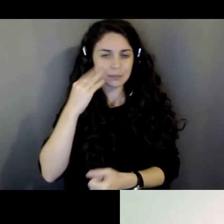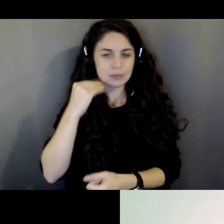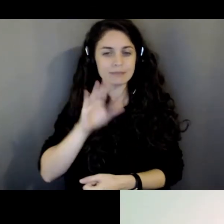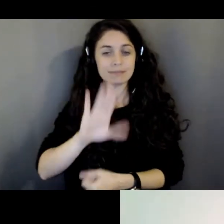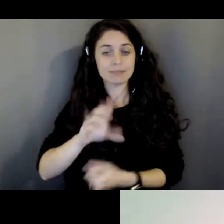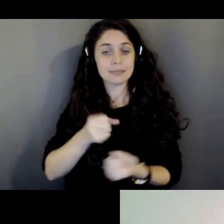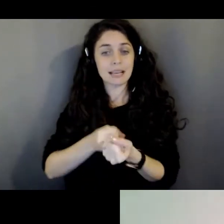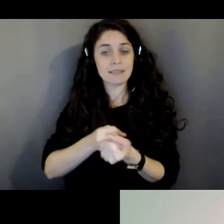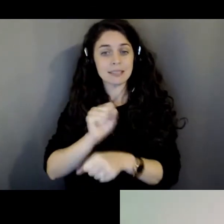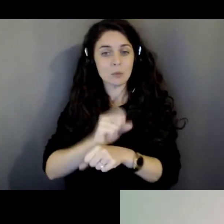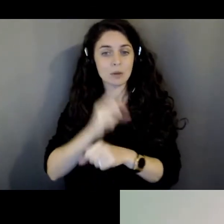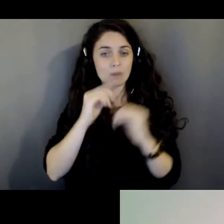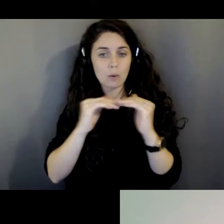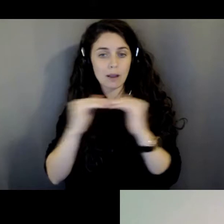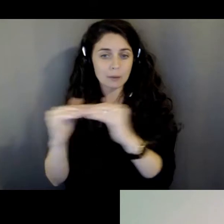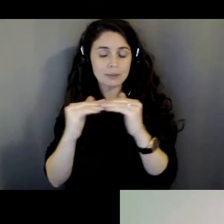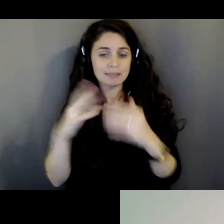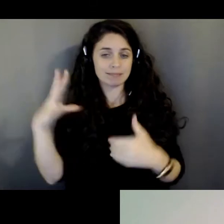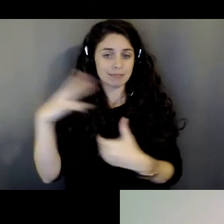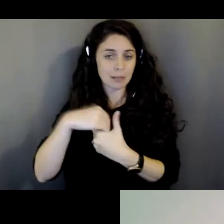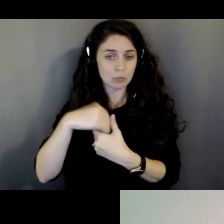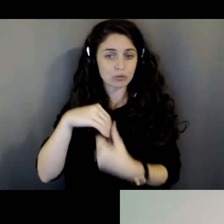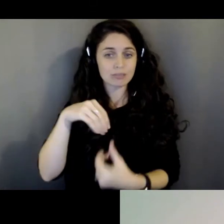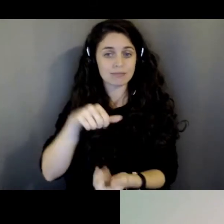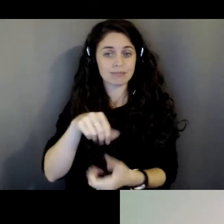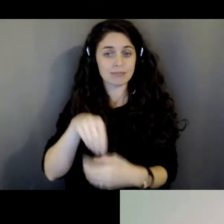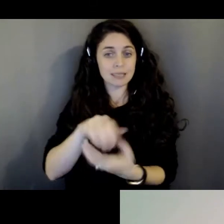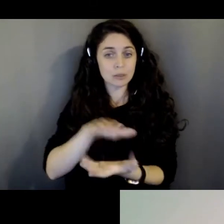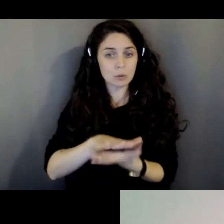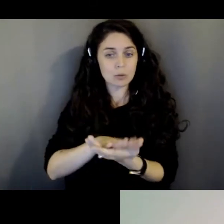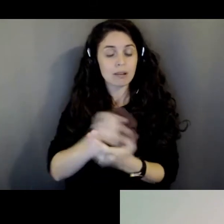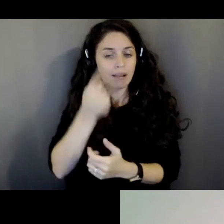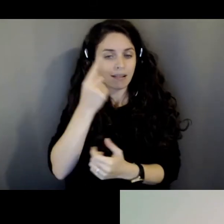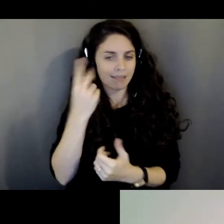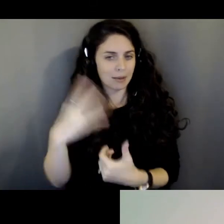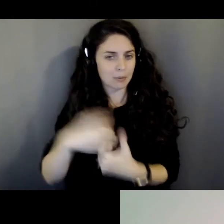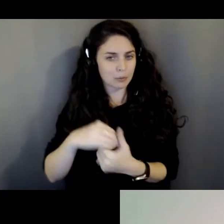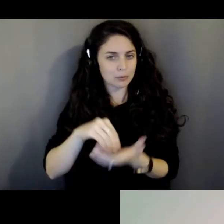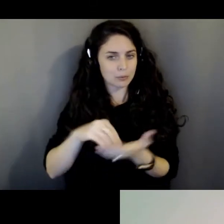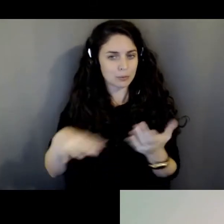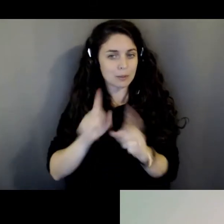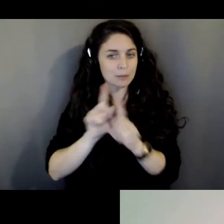equity and inclusion in schools, including student mentorship, has always been unflinching. So we're